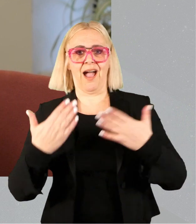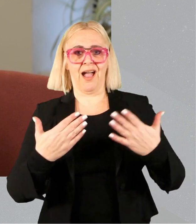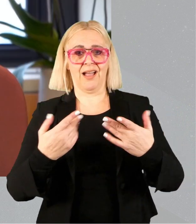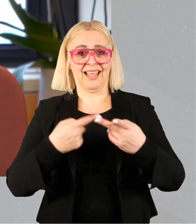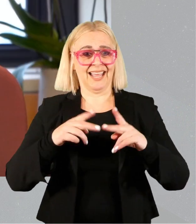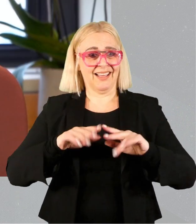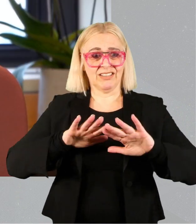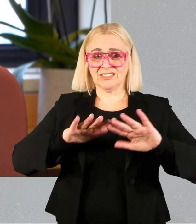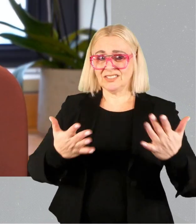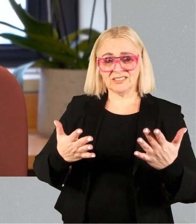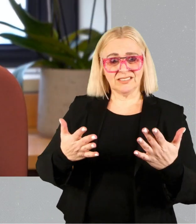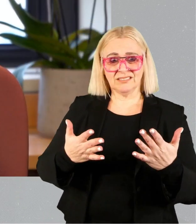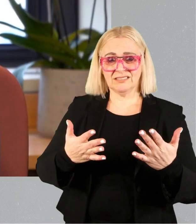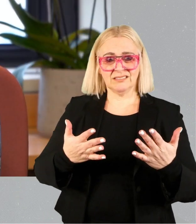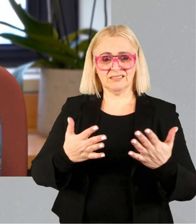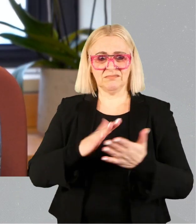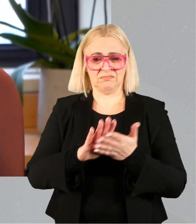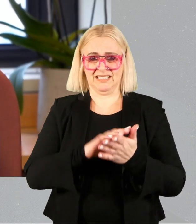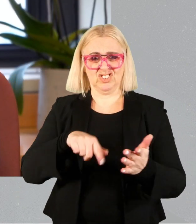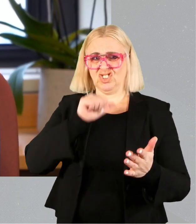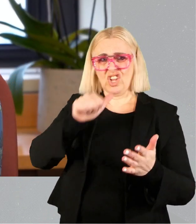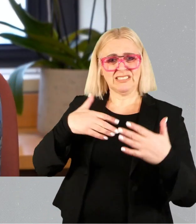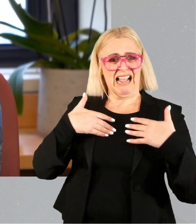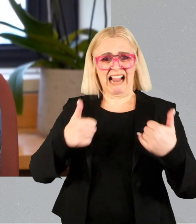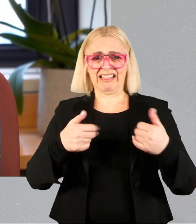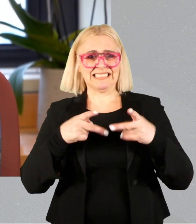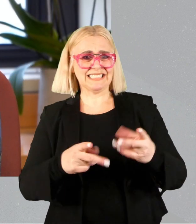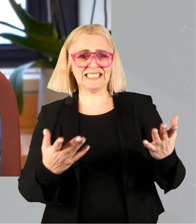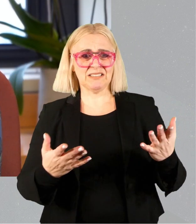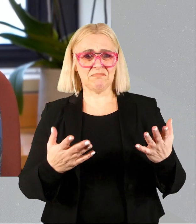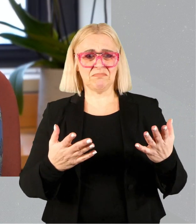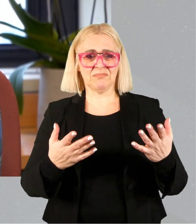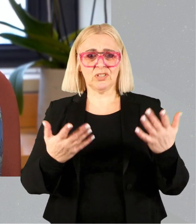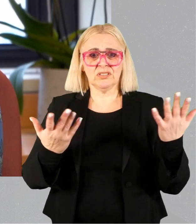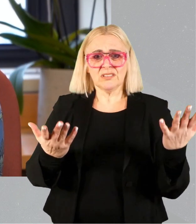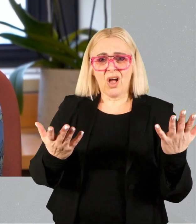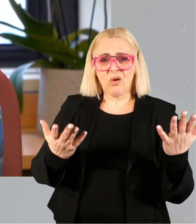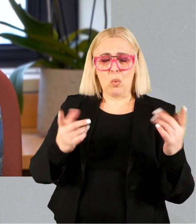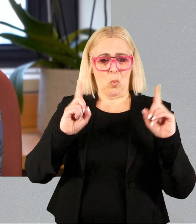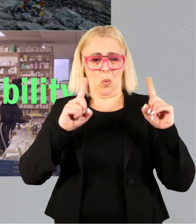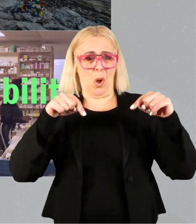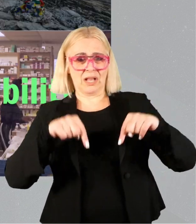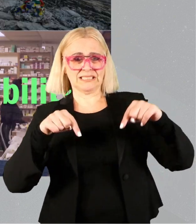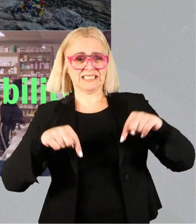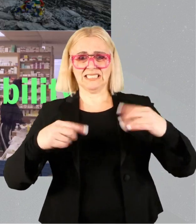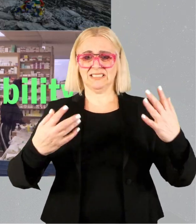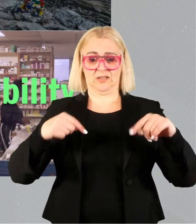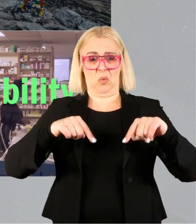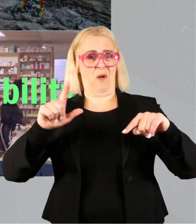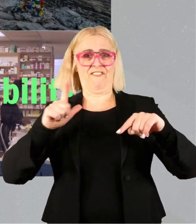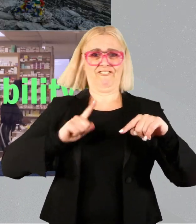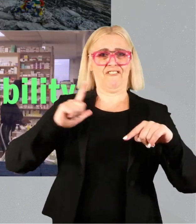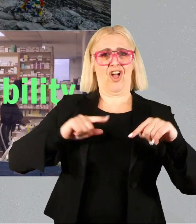We have to show that if we can't show that, then we don't have a health system. We have some other system, but we don't have a health system.